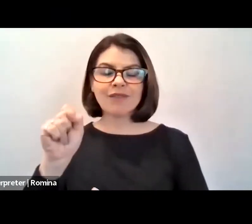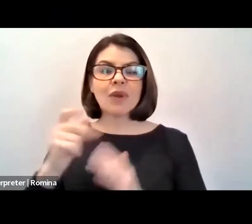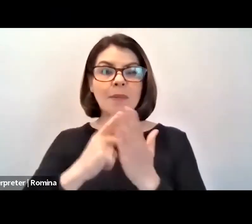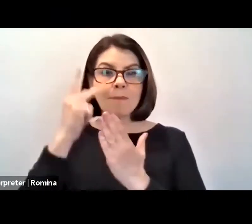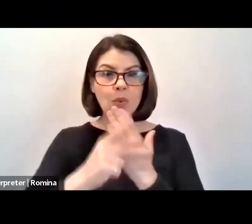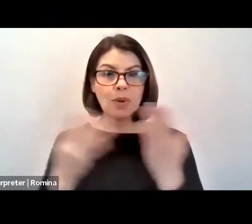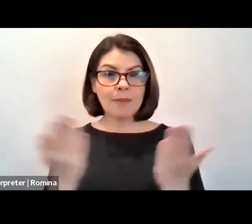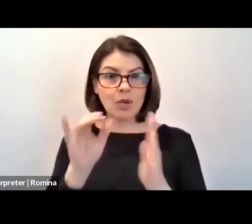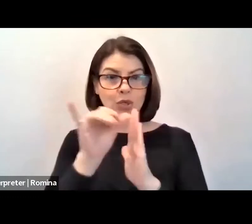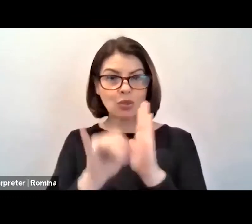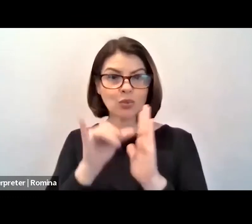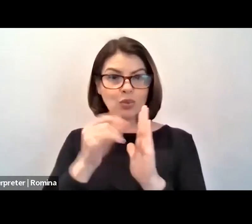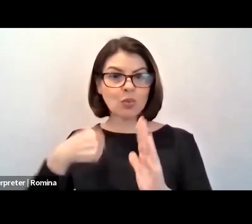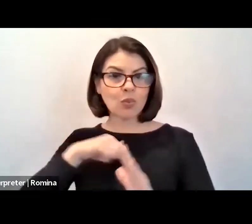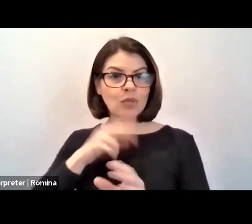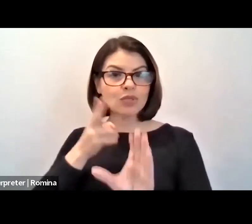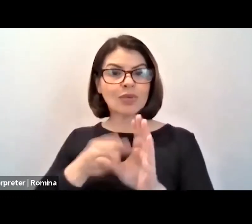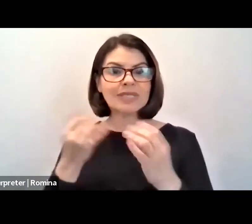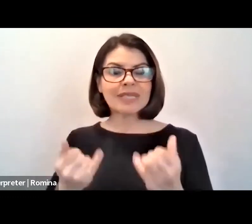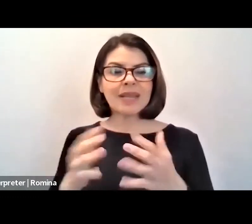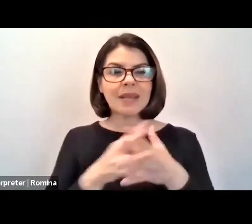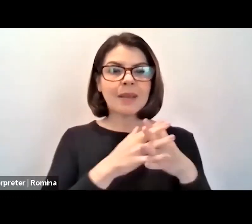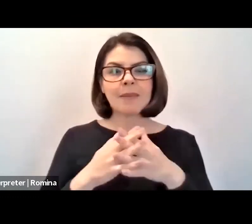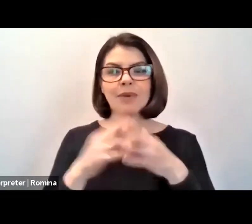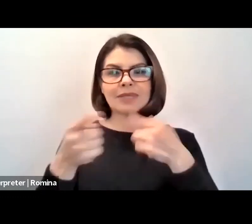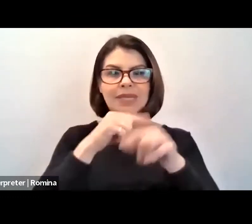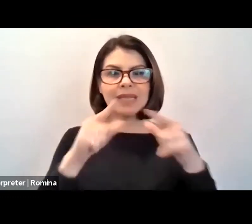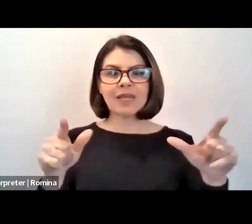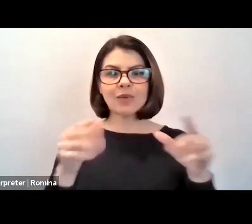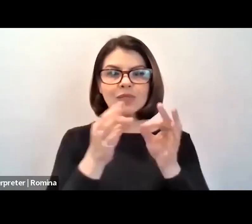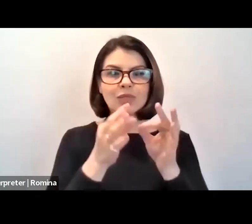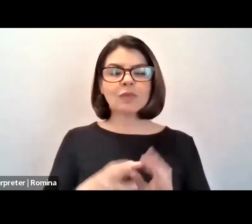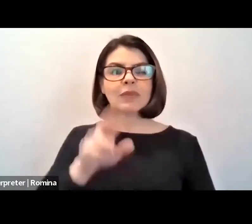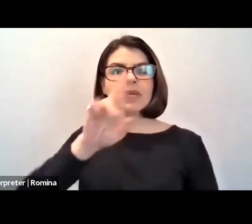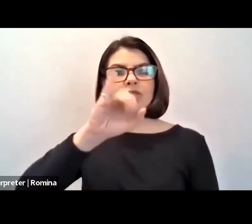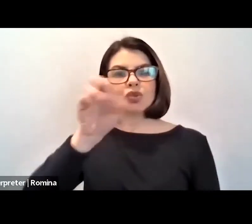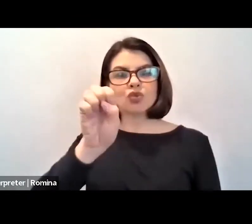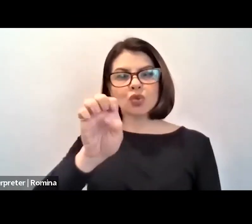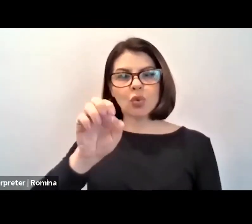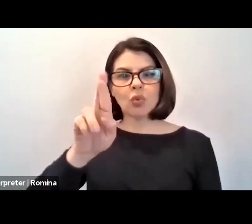We're joined today by American Sign Language Interpreters Joe Rivera and Romina Mena.